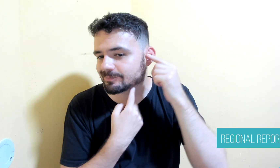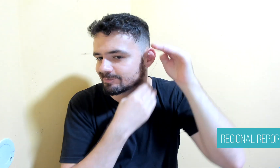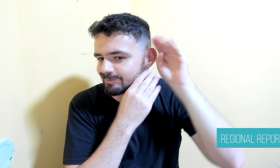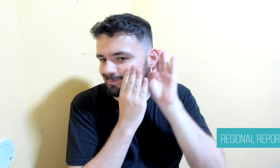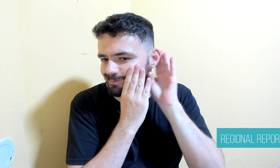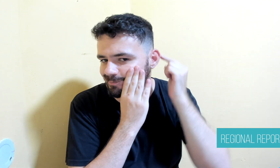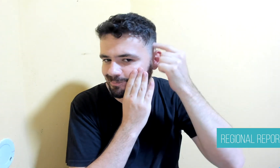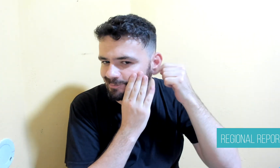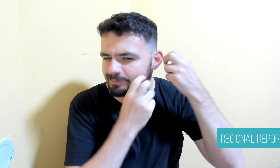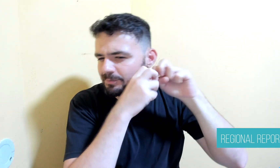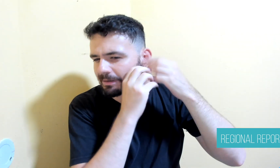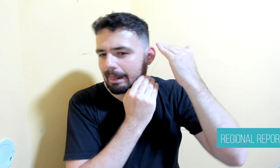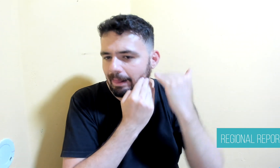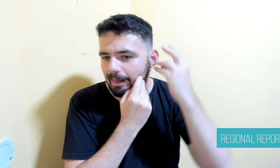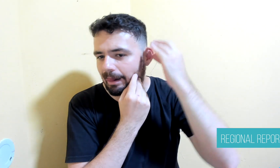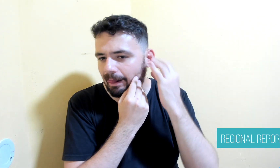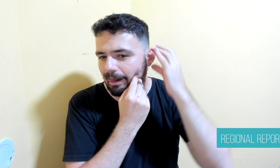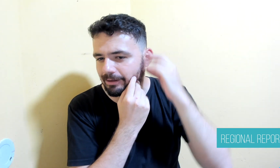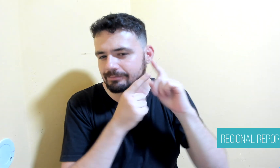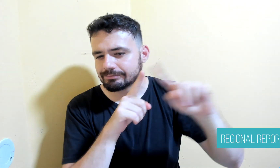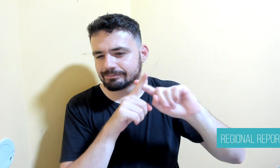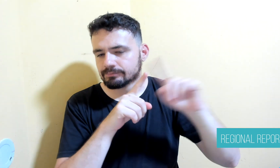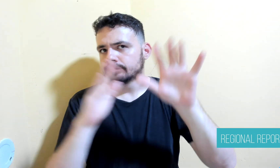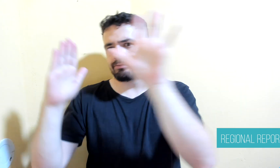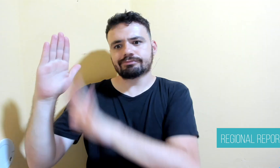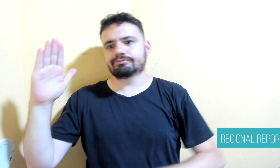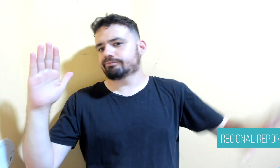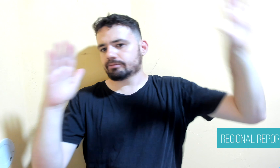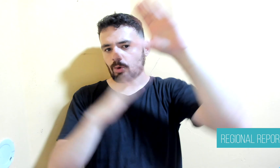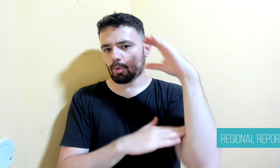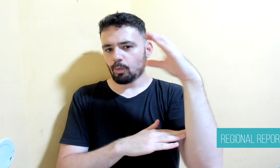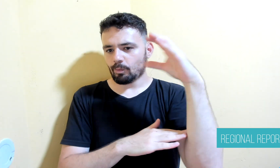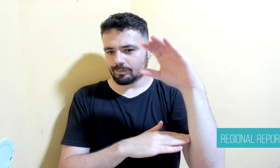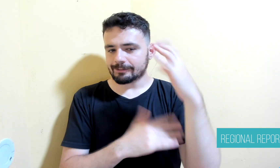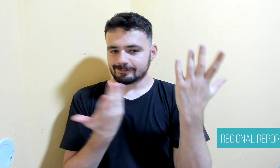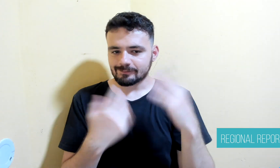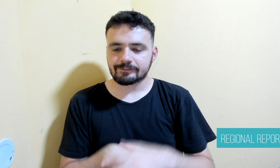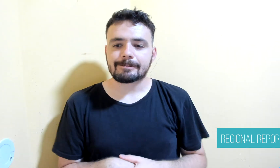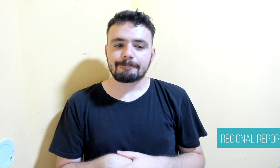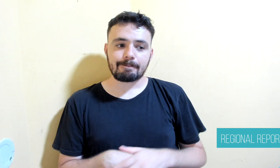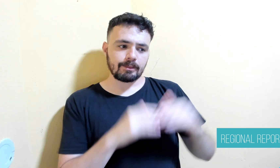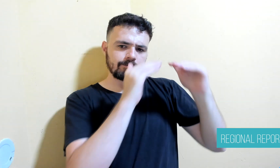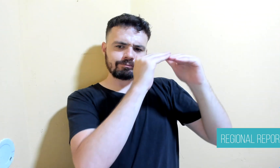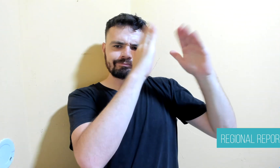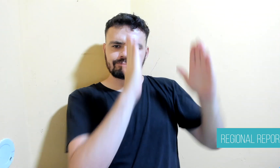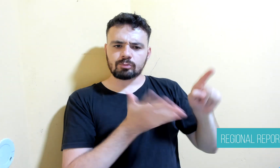and Computer Sciences of the Pontificia Universidad Javeriana de Cali,